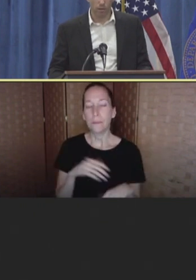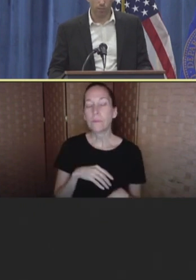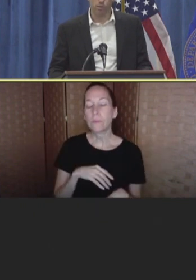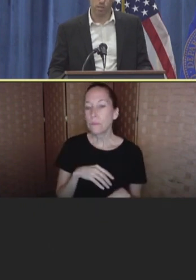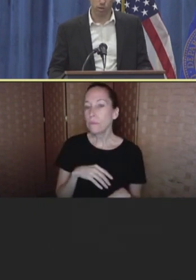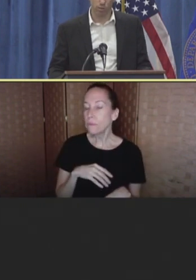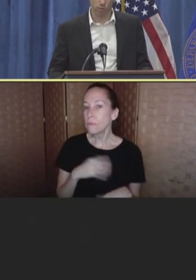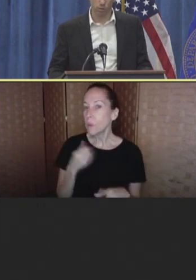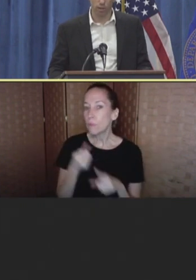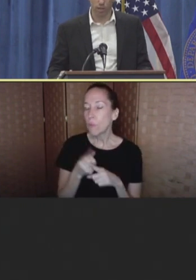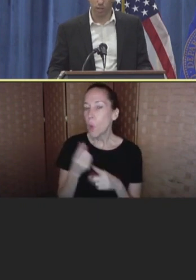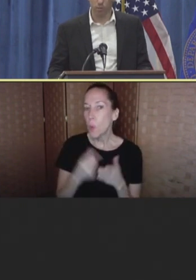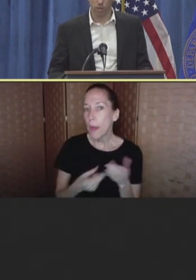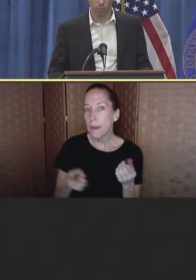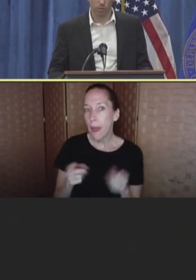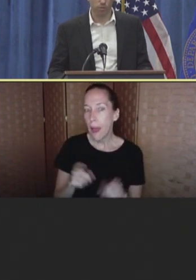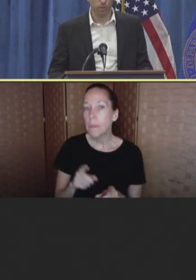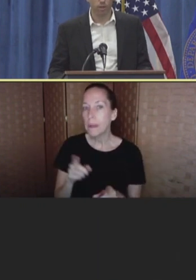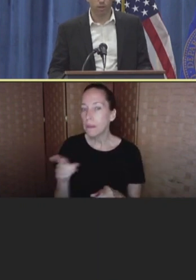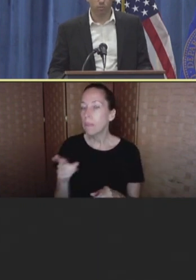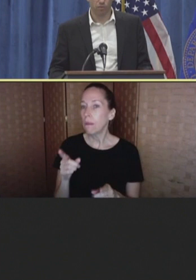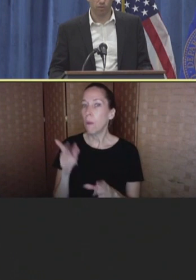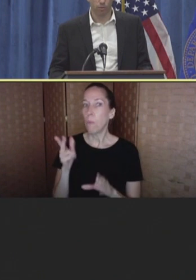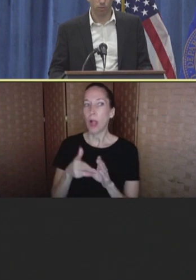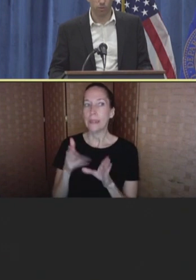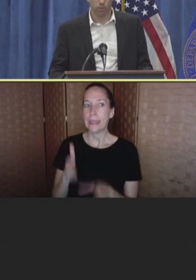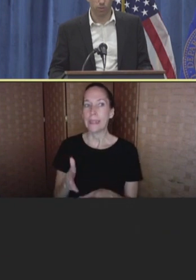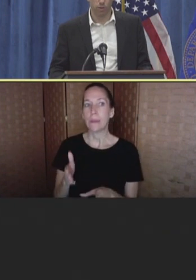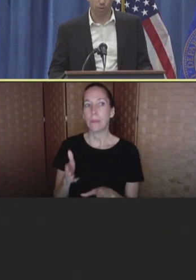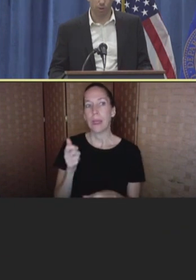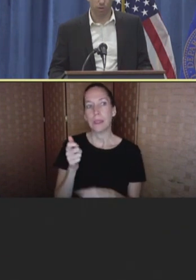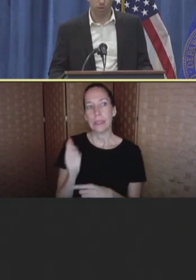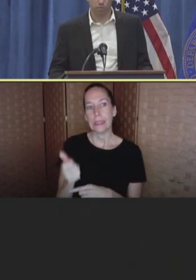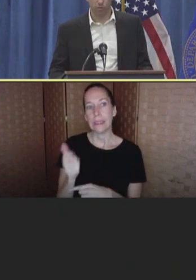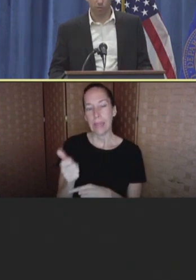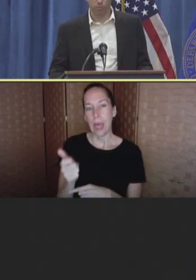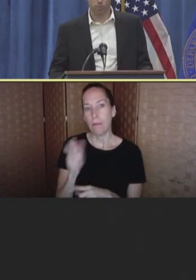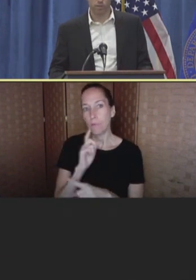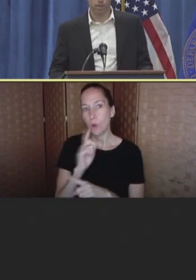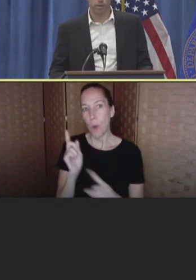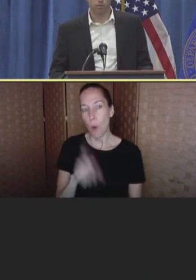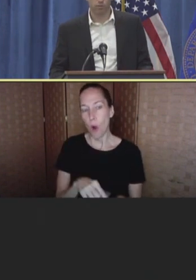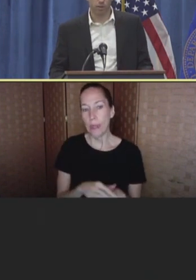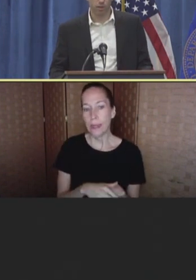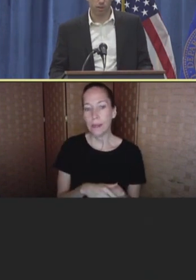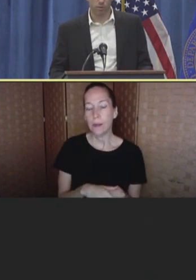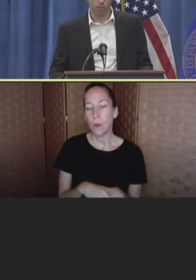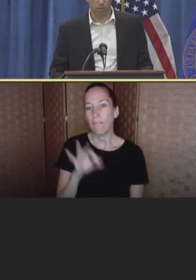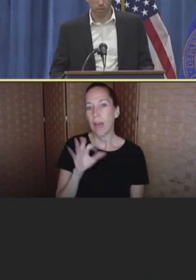And very similar to the key paper, we found between 30 to 50 percent of the participants